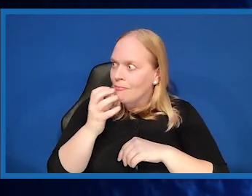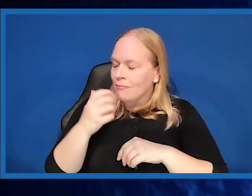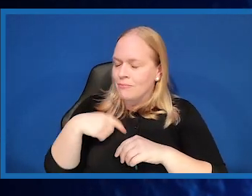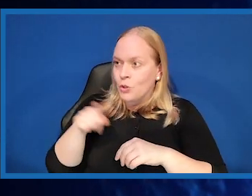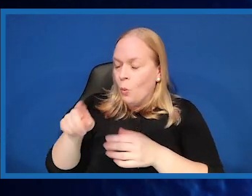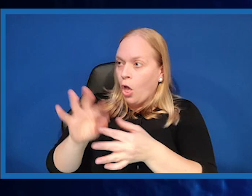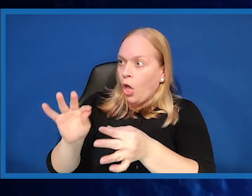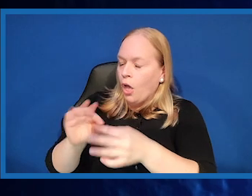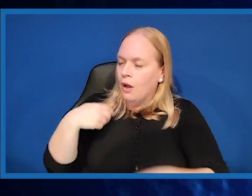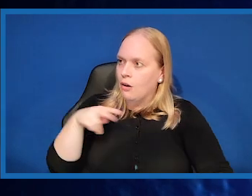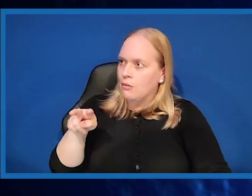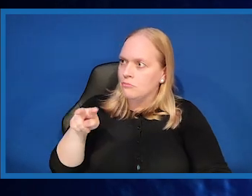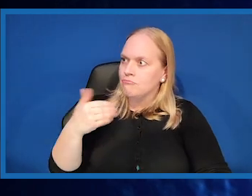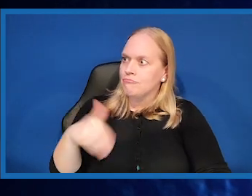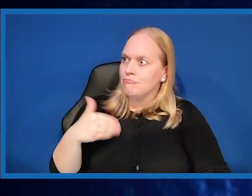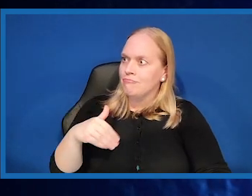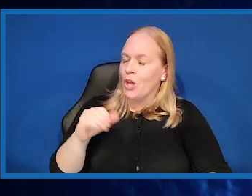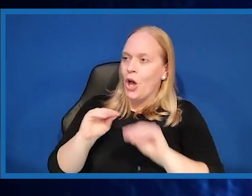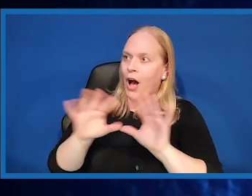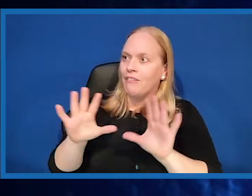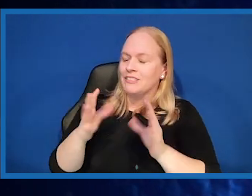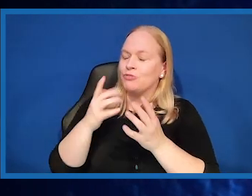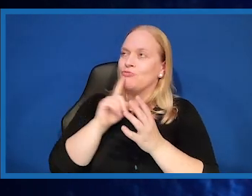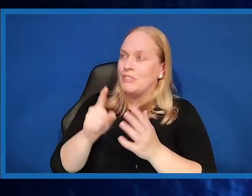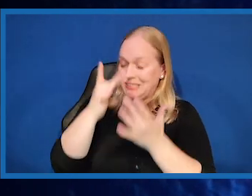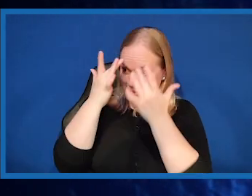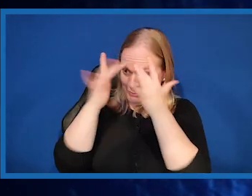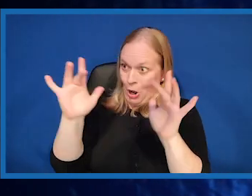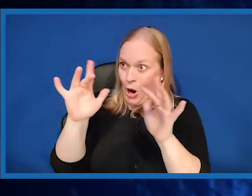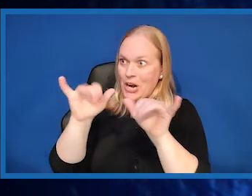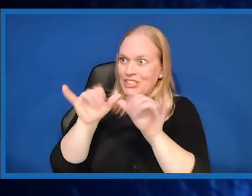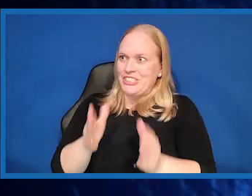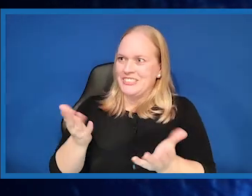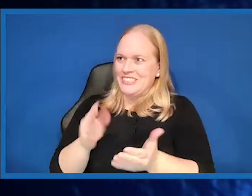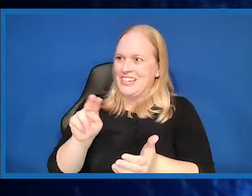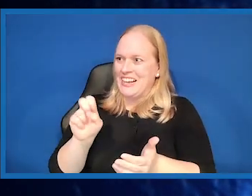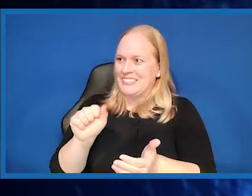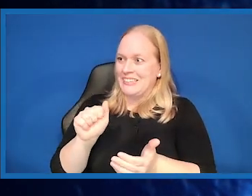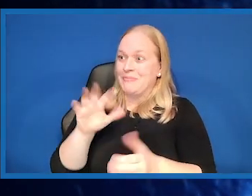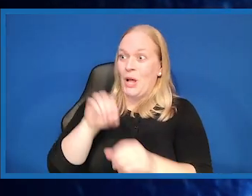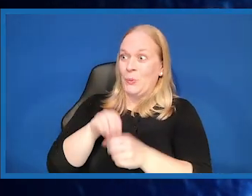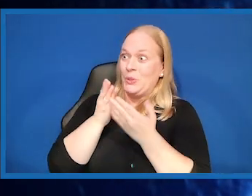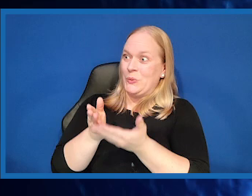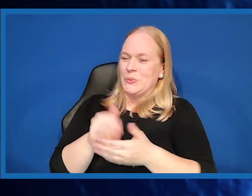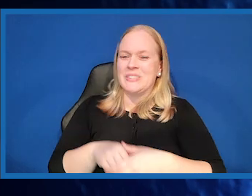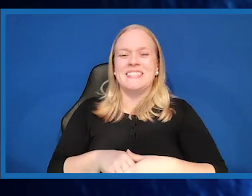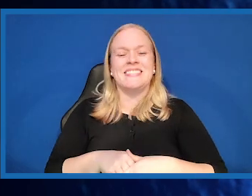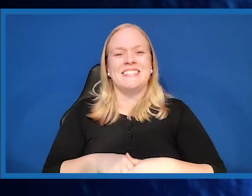FOR TEAM NASA, YOURSELF OBVIOUSLY, INCLUDED. [ CHUCKLING ] UM, SO ONE THING THAT I'VE THOUGHT ABOUT AND MAYBE OTHERS HAVE